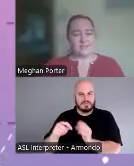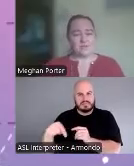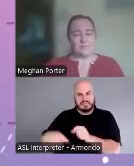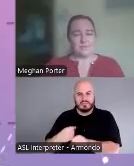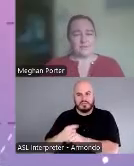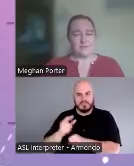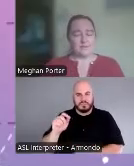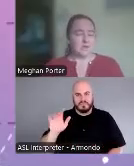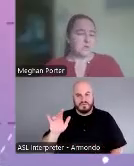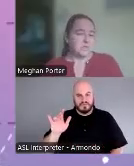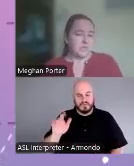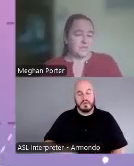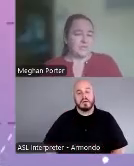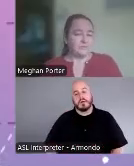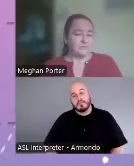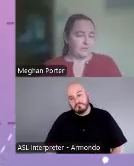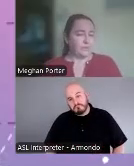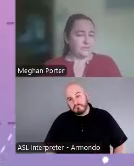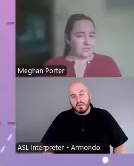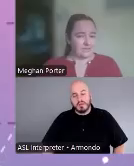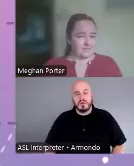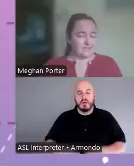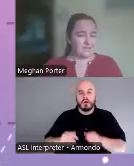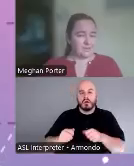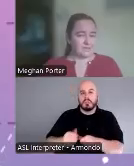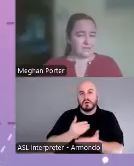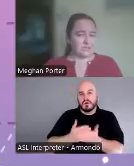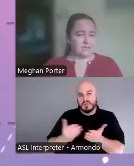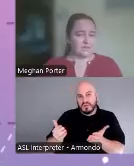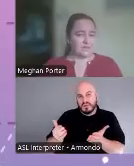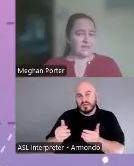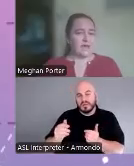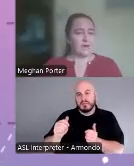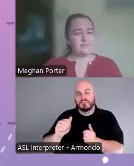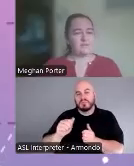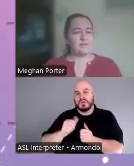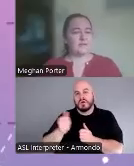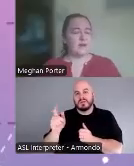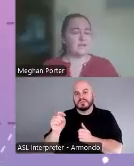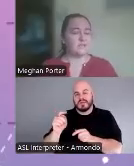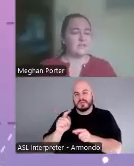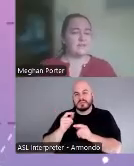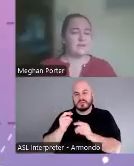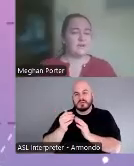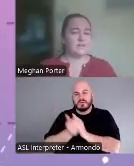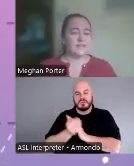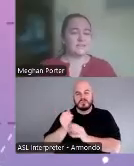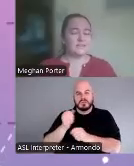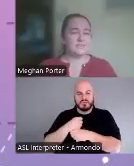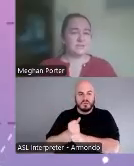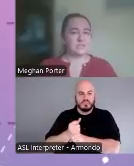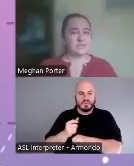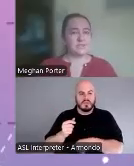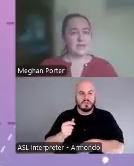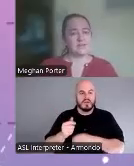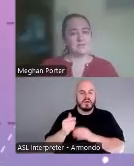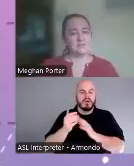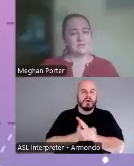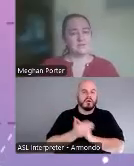could be a good thing that there was alt text, even though it was auto generated. However, auto-generated alt text is usually not useful